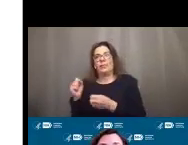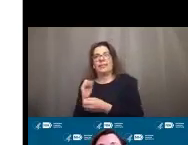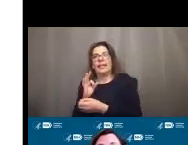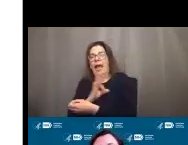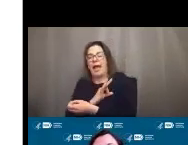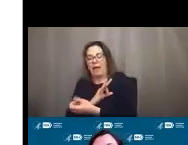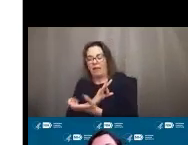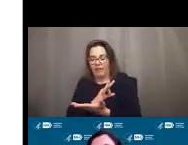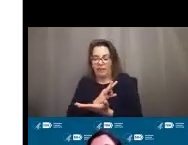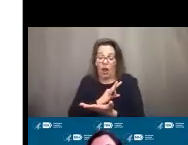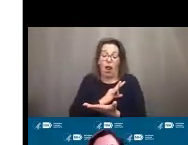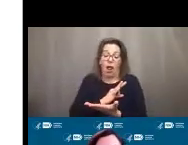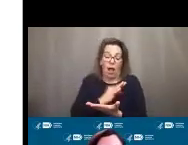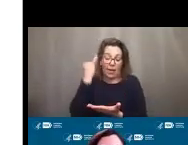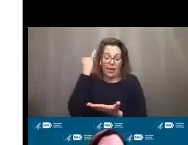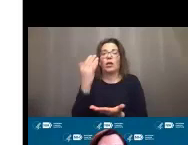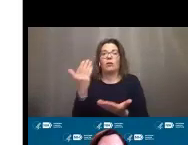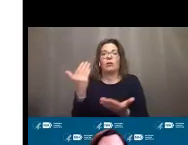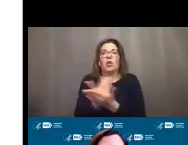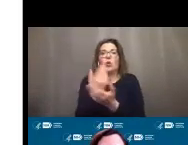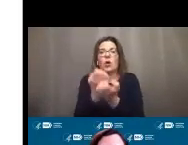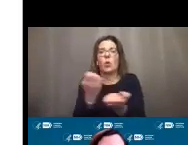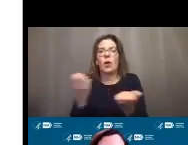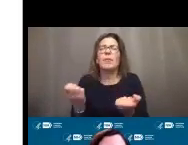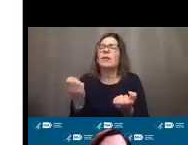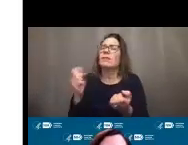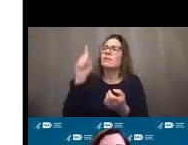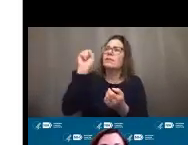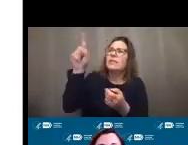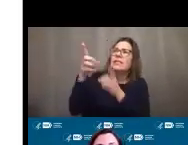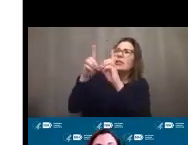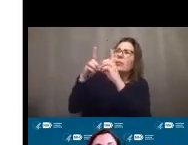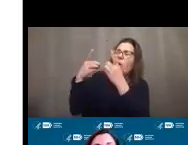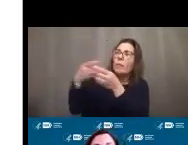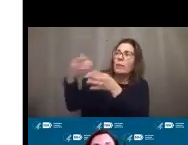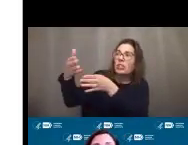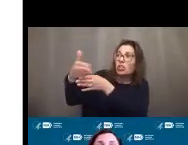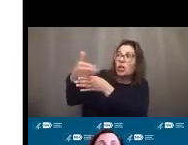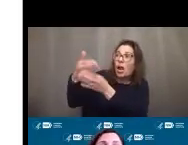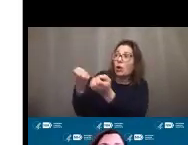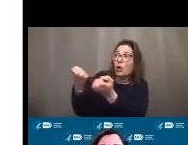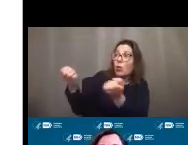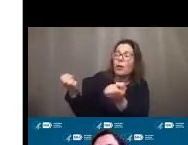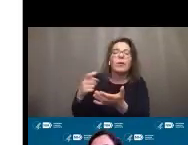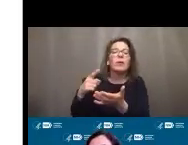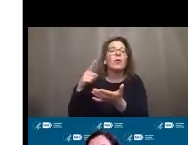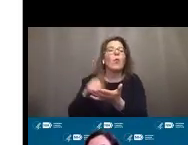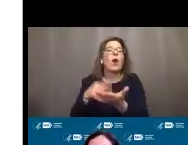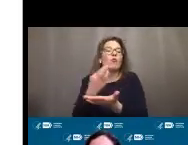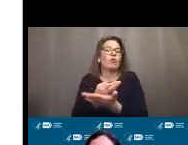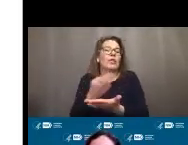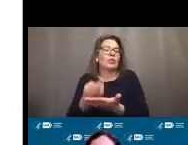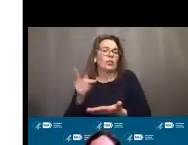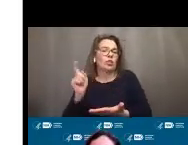So if you're a part of a really big center grant, for example, a U54 or a program project,